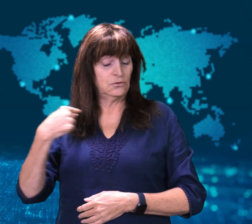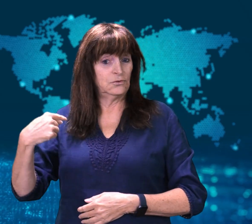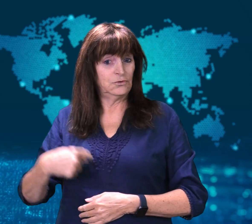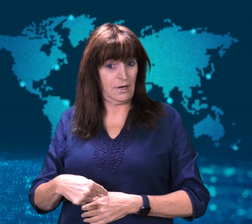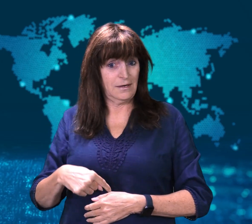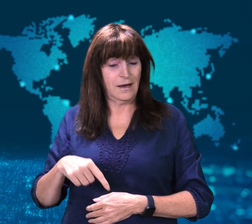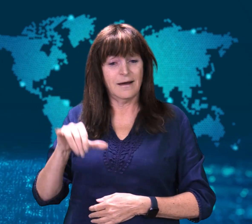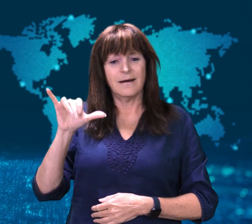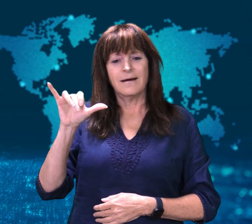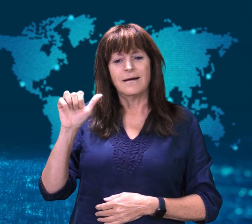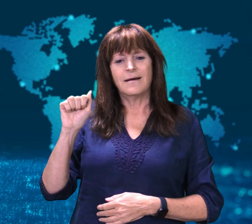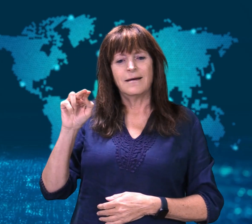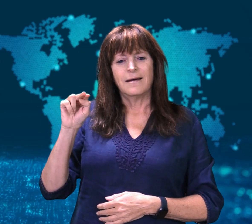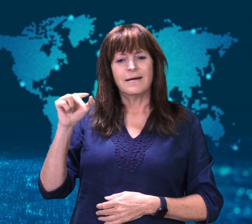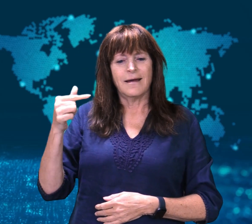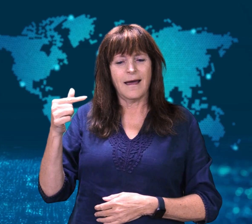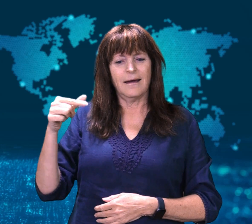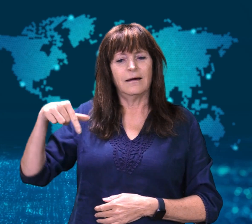Last Saturday,